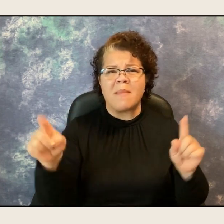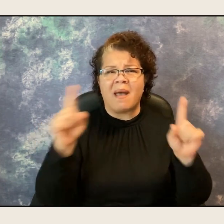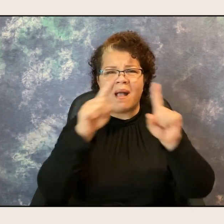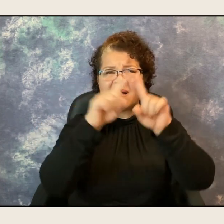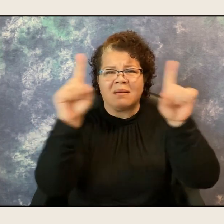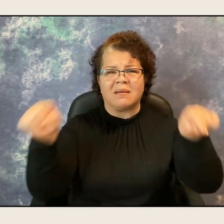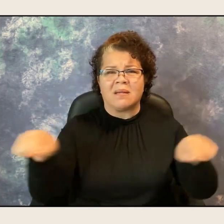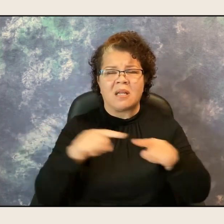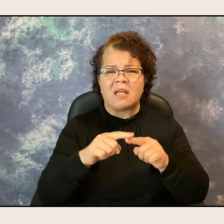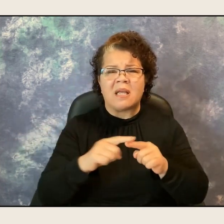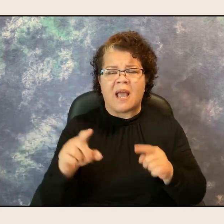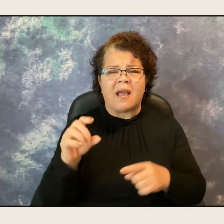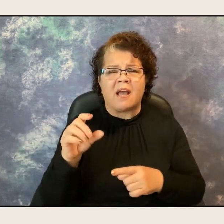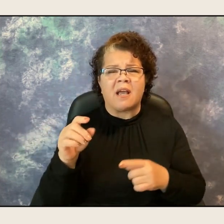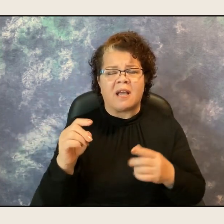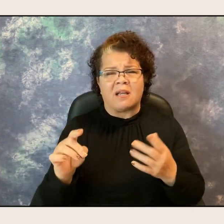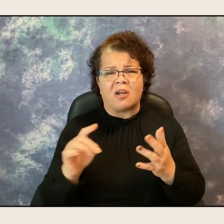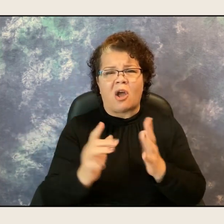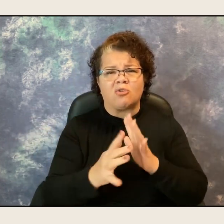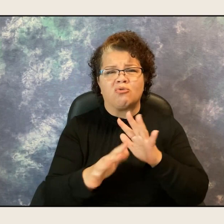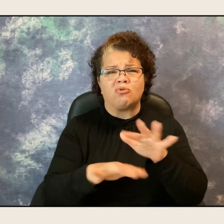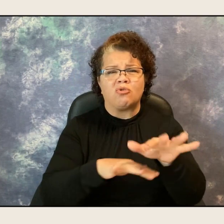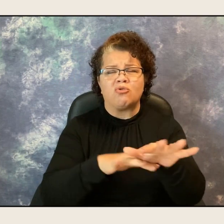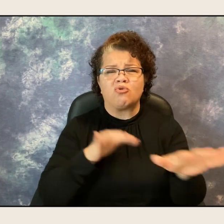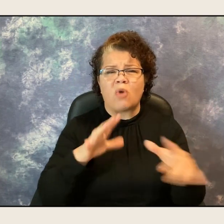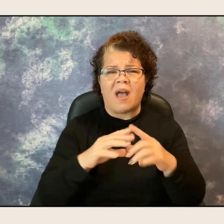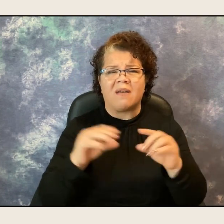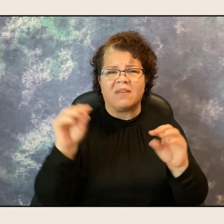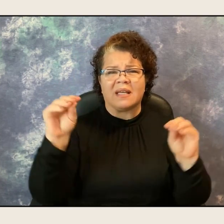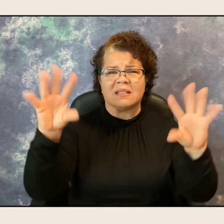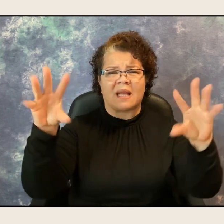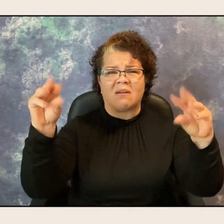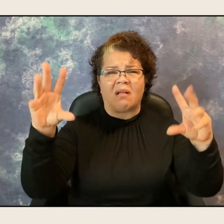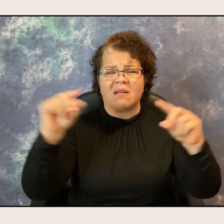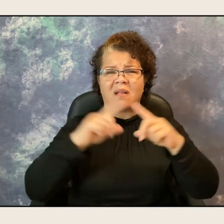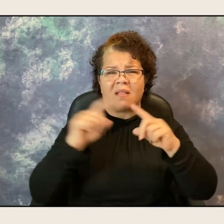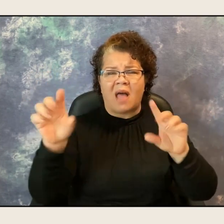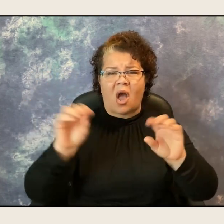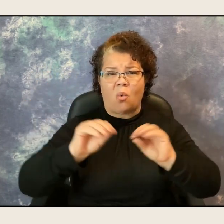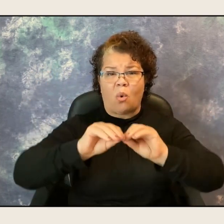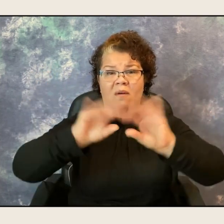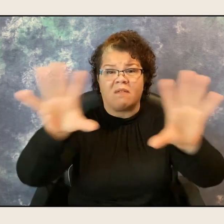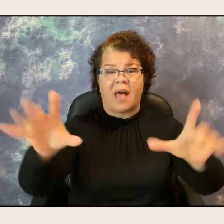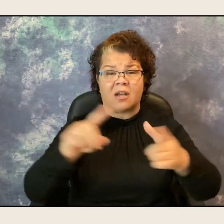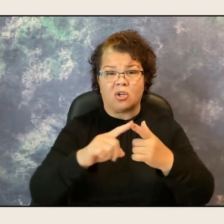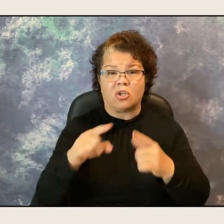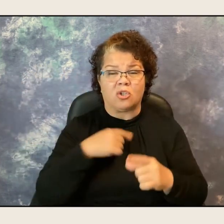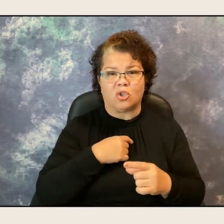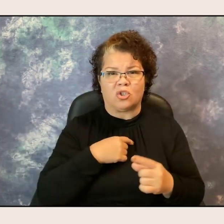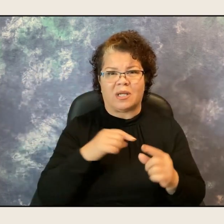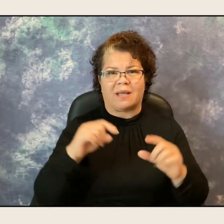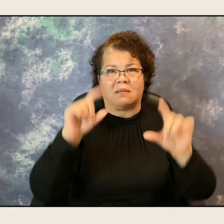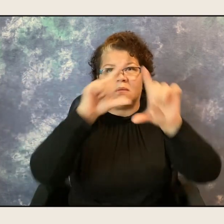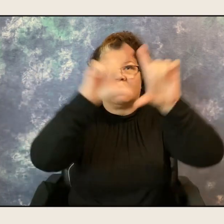throughout New York City that were flashing messages that really affected my limbic system. If a viewer noticed them saying things